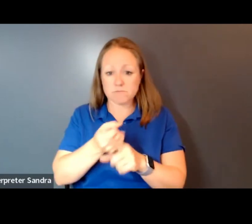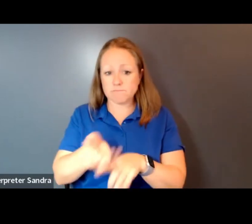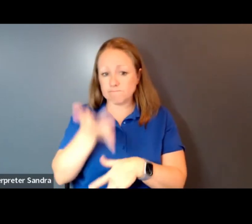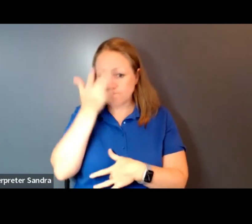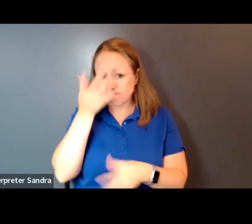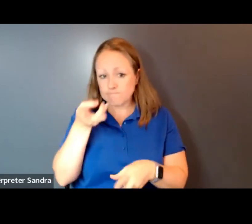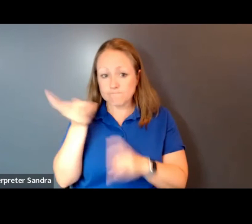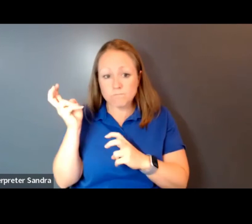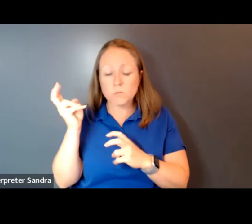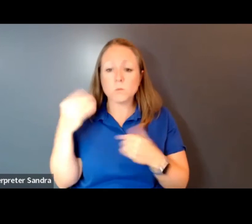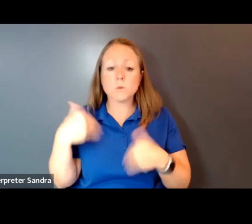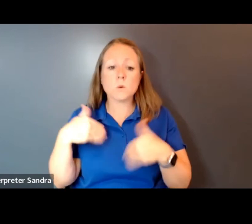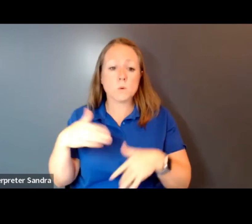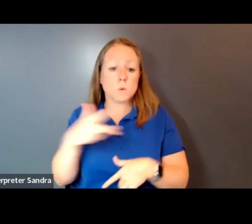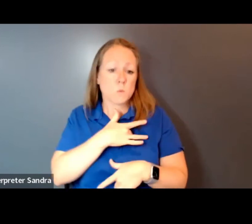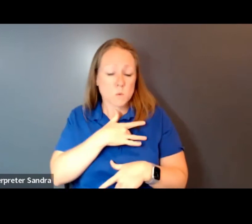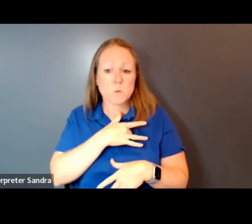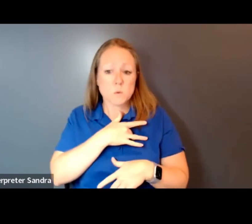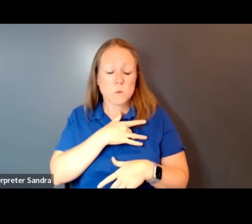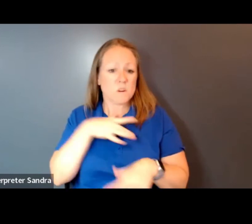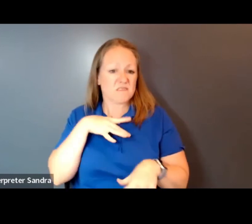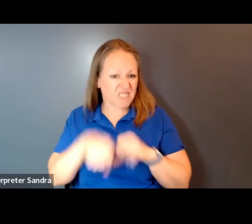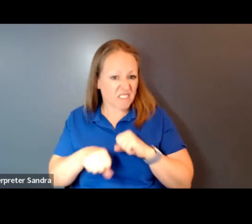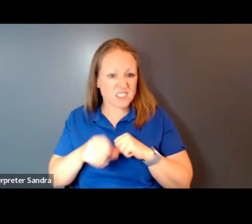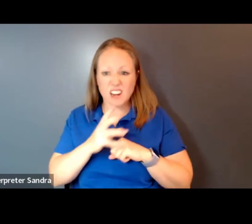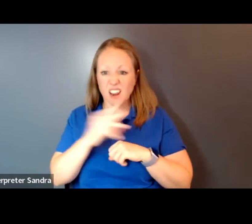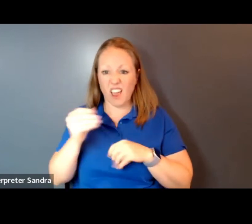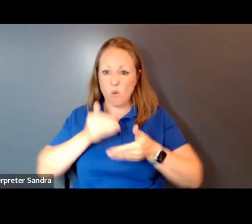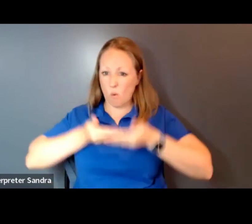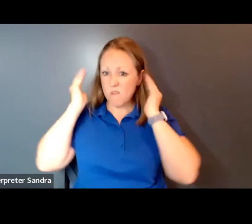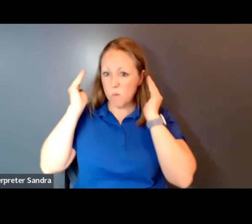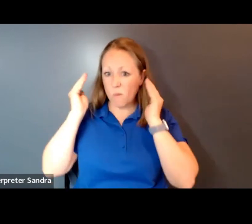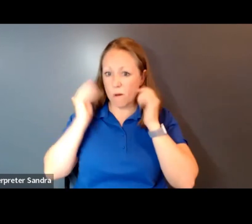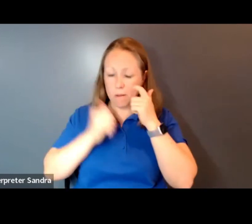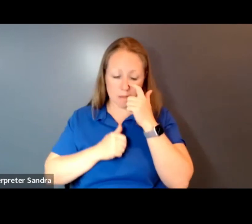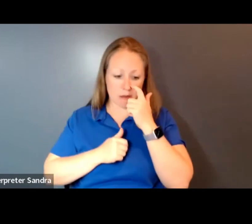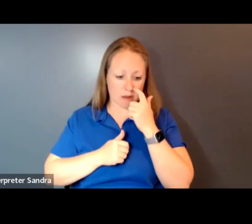devastating and overwhelming for me to be able to, you know,